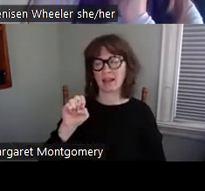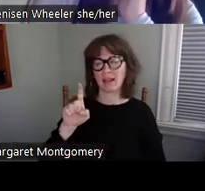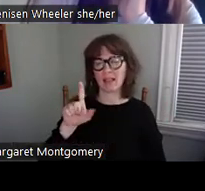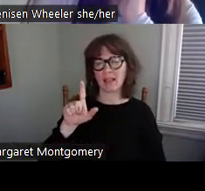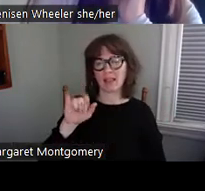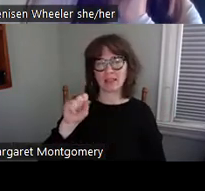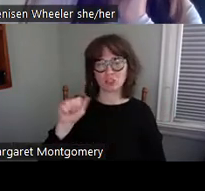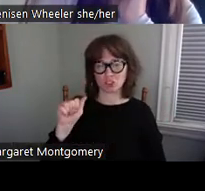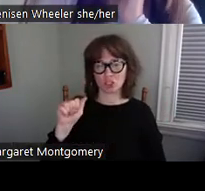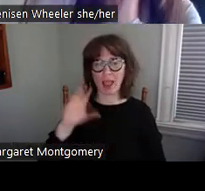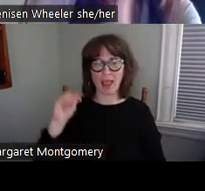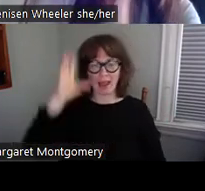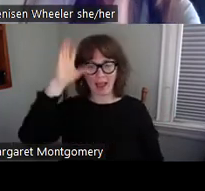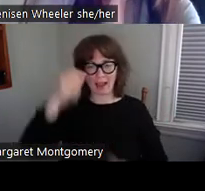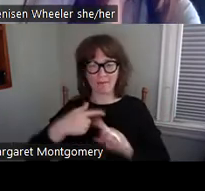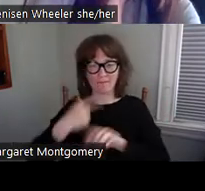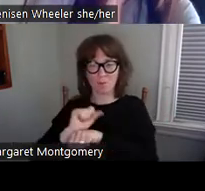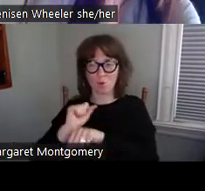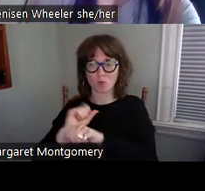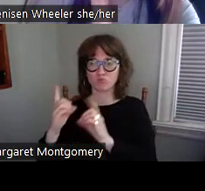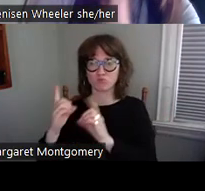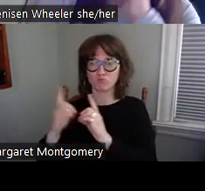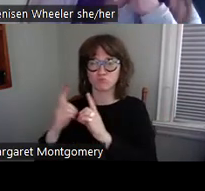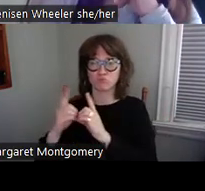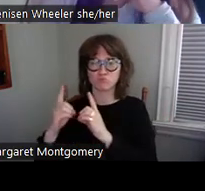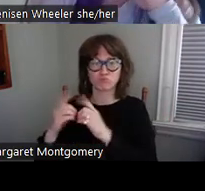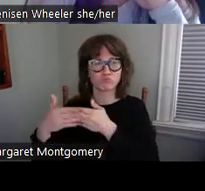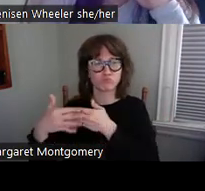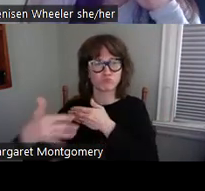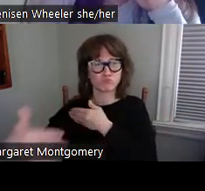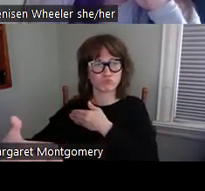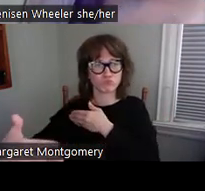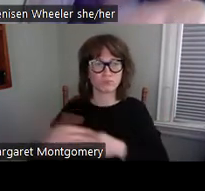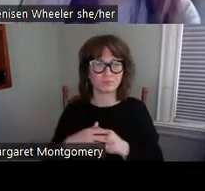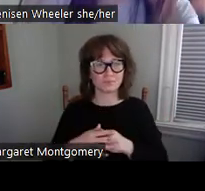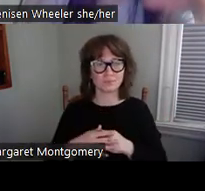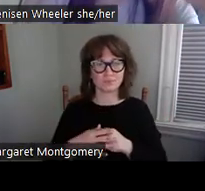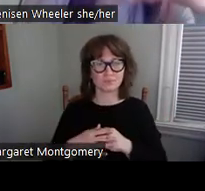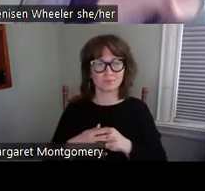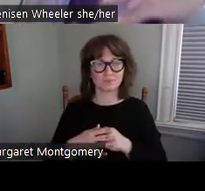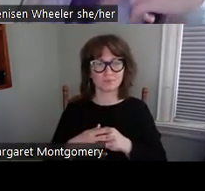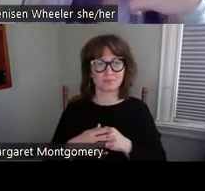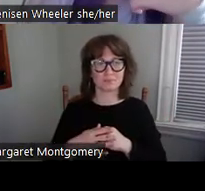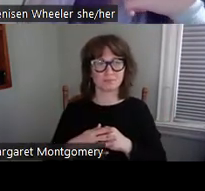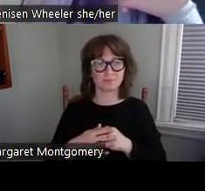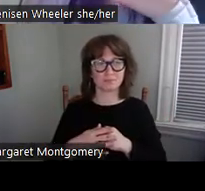going out for a while. 13:13:58 One day John showed up at a large school and gave her and saw her given male friend to hug.